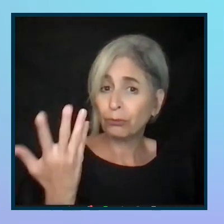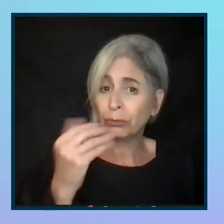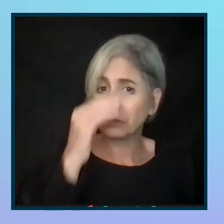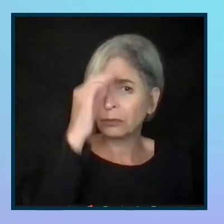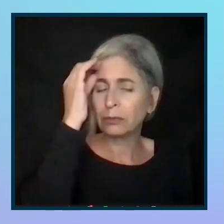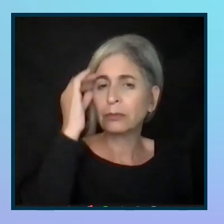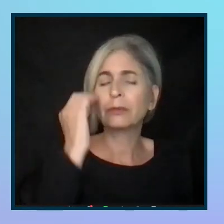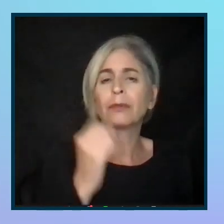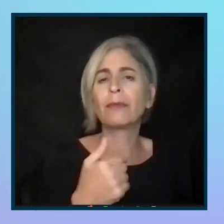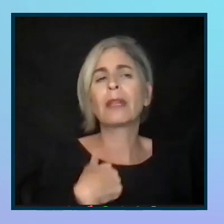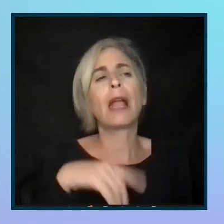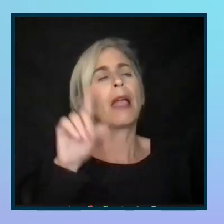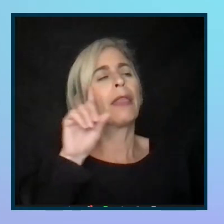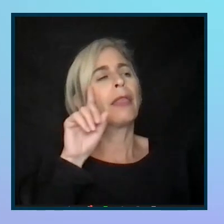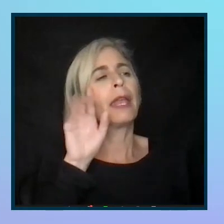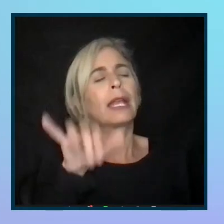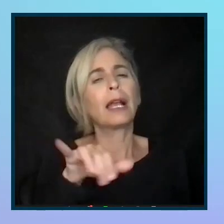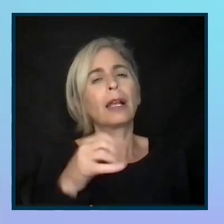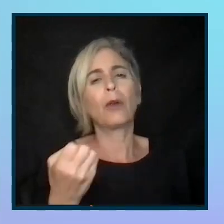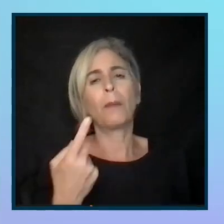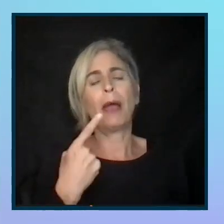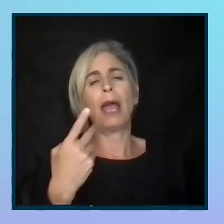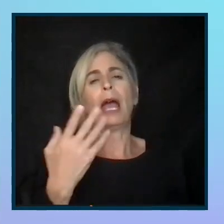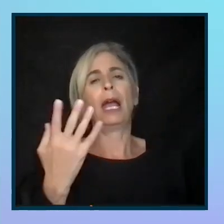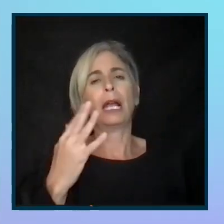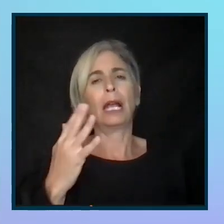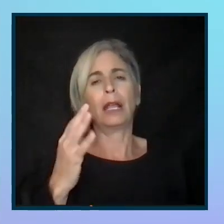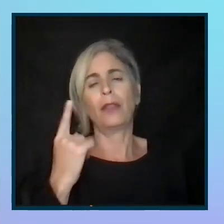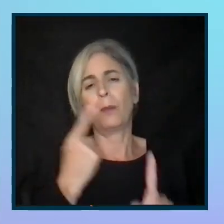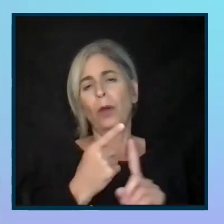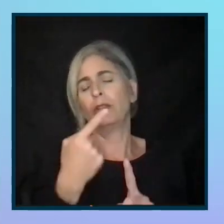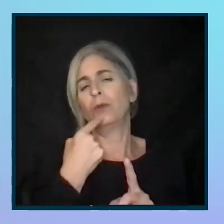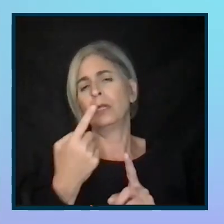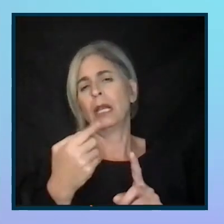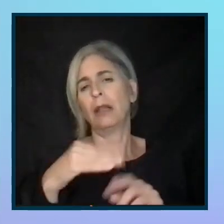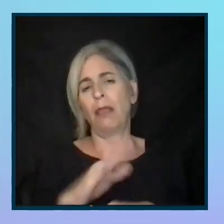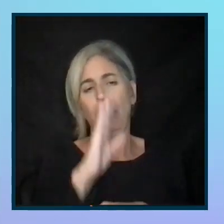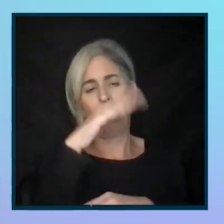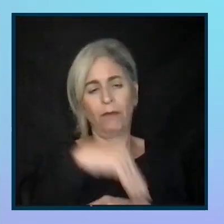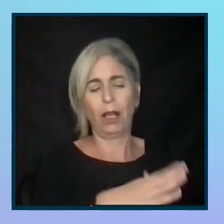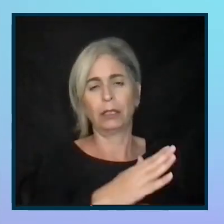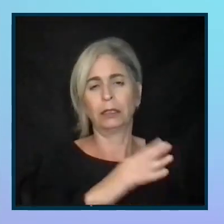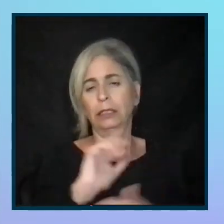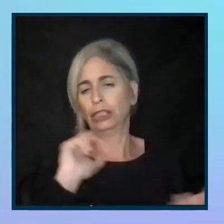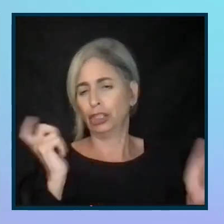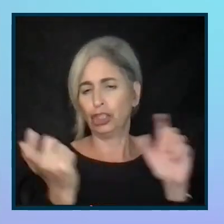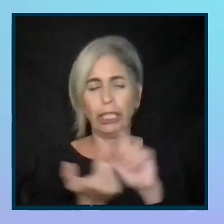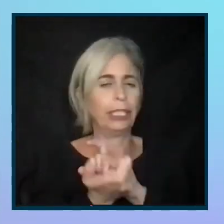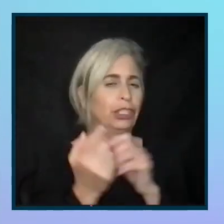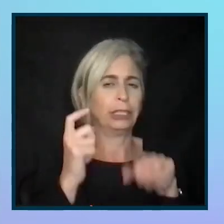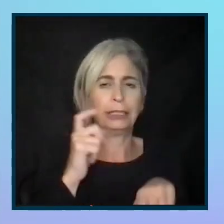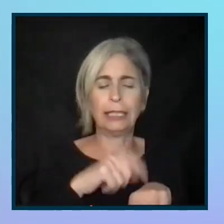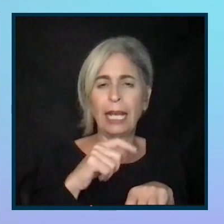Sure, I think it-- I'm going back to the point you said, the influx, "is this an influx, is this a turning point?"